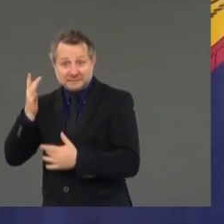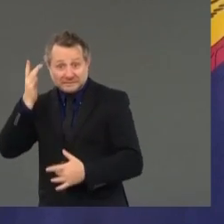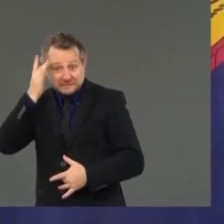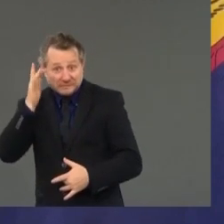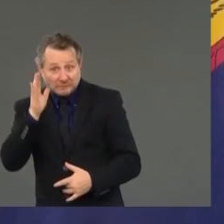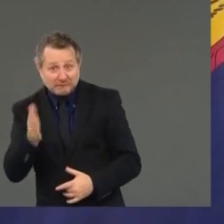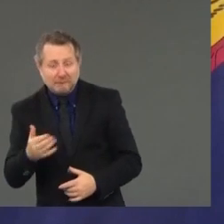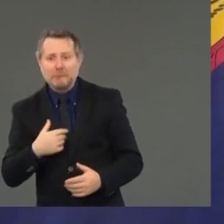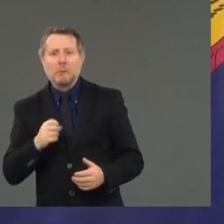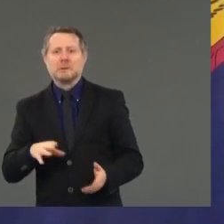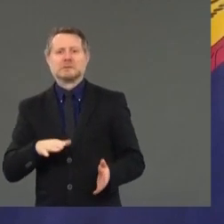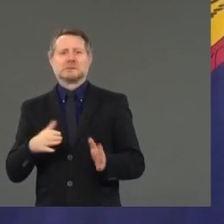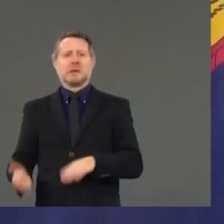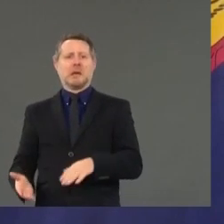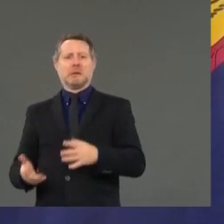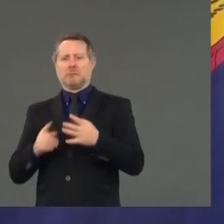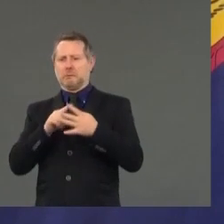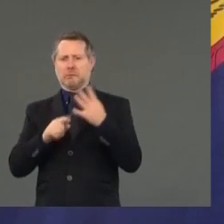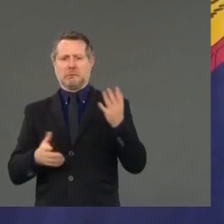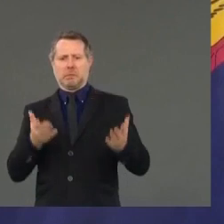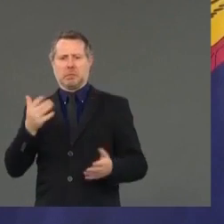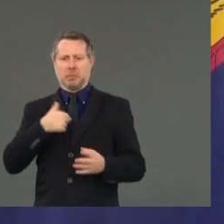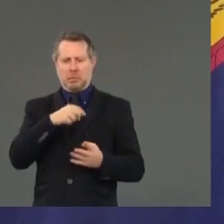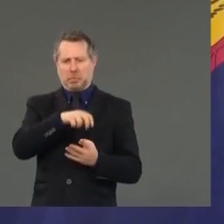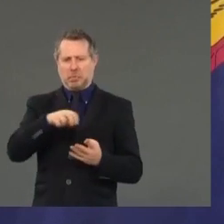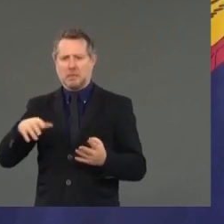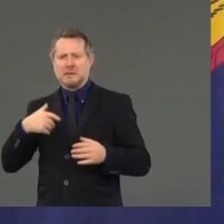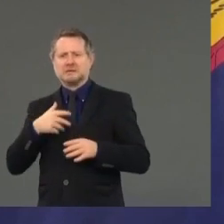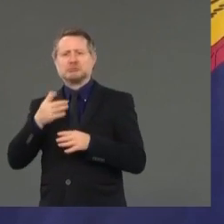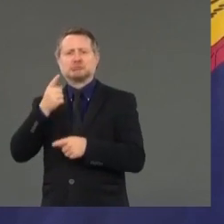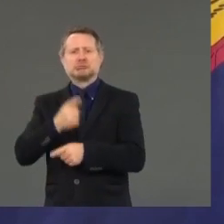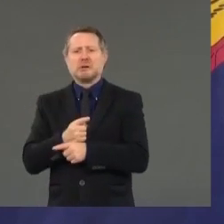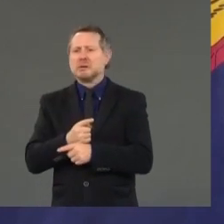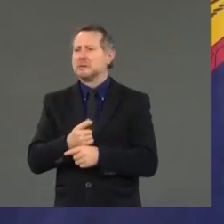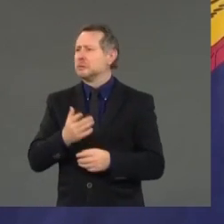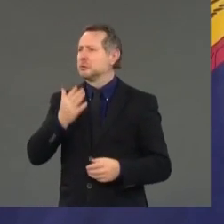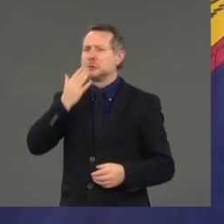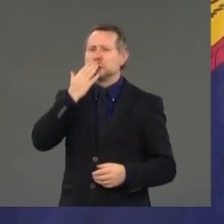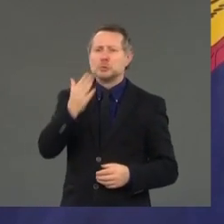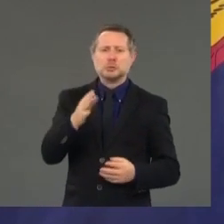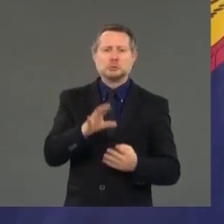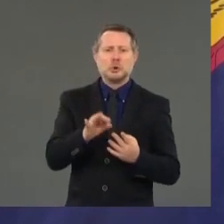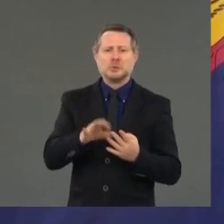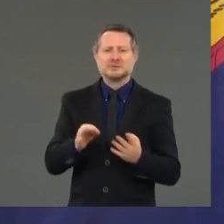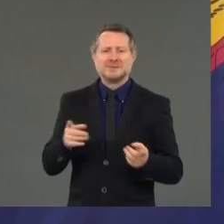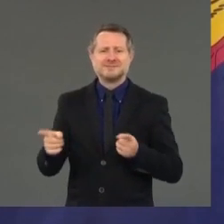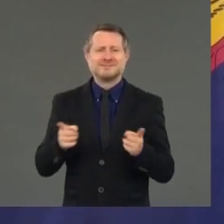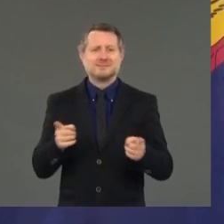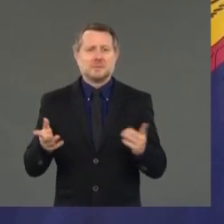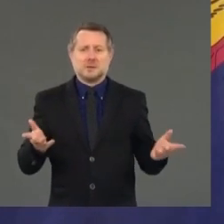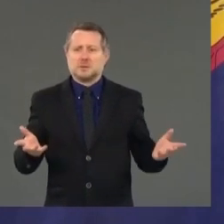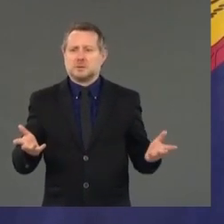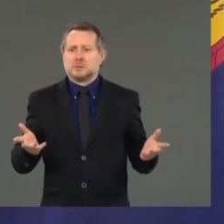POSSIBILITY OF HOSPITALIZATION OR DEATH. RIGHT?